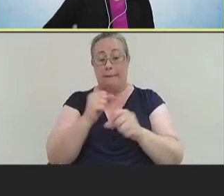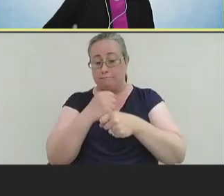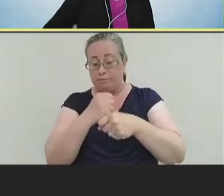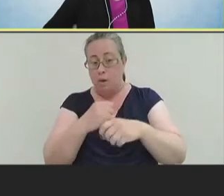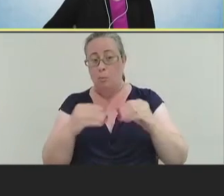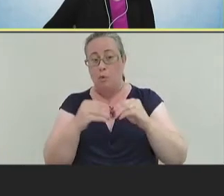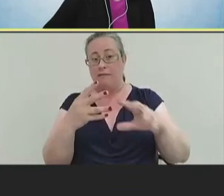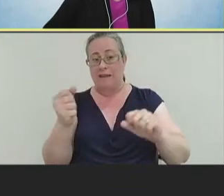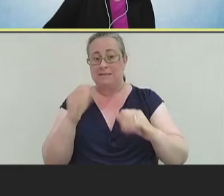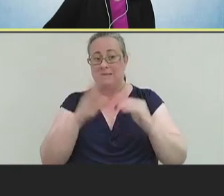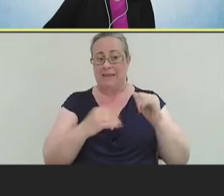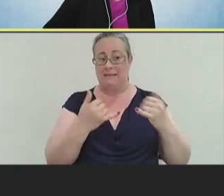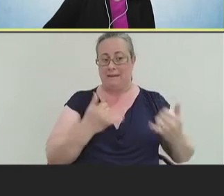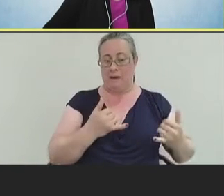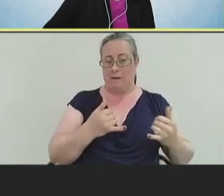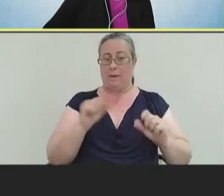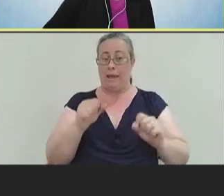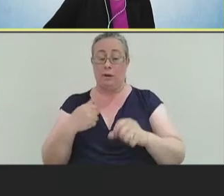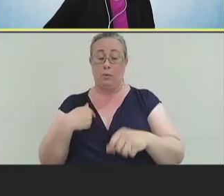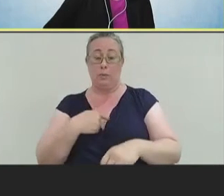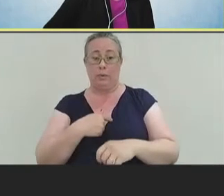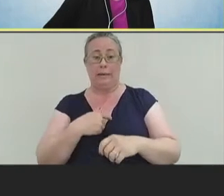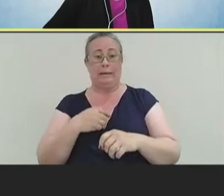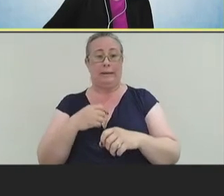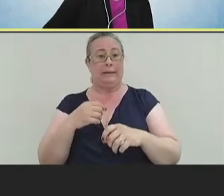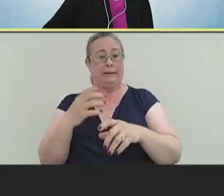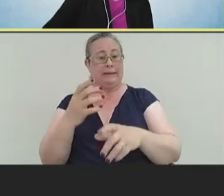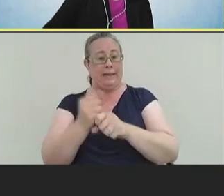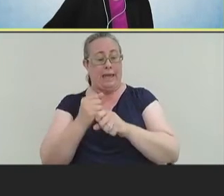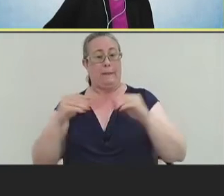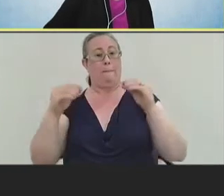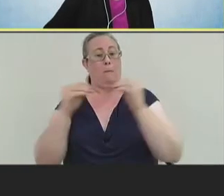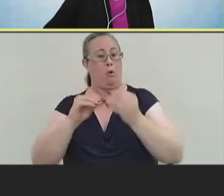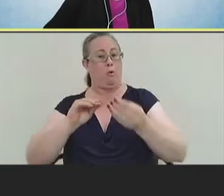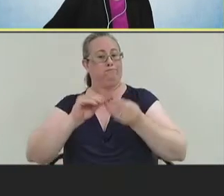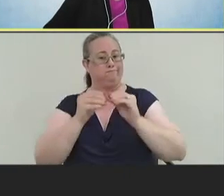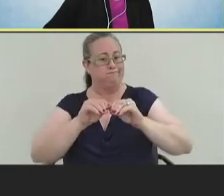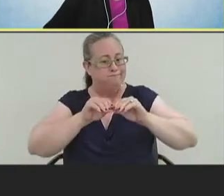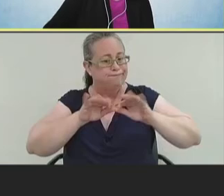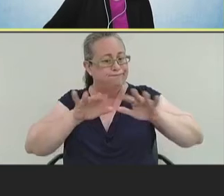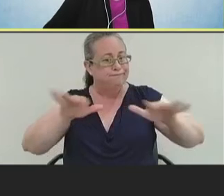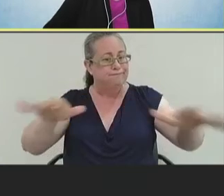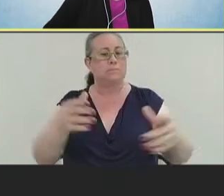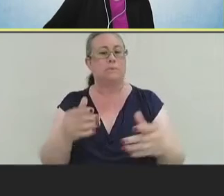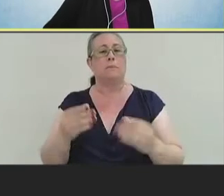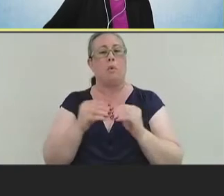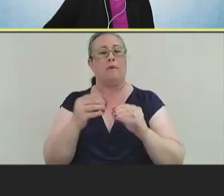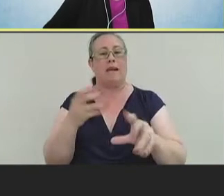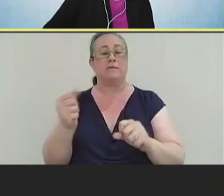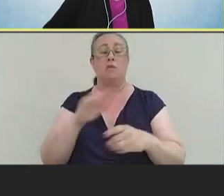can? Can we get to the greater immunogenicity faster? And then all of this is -- the focus is on